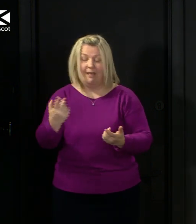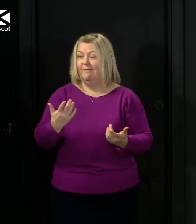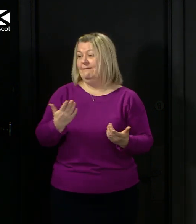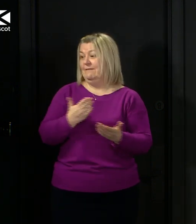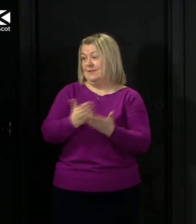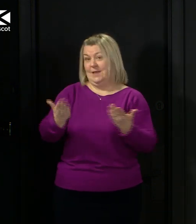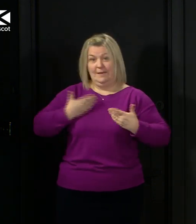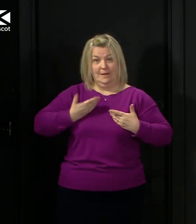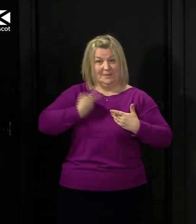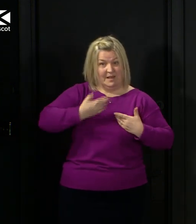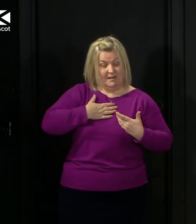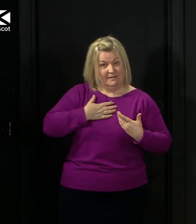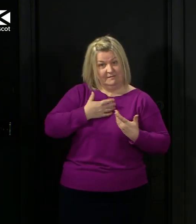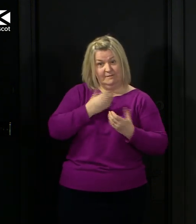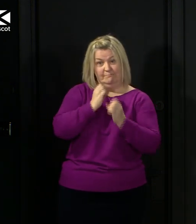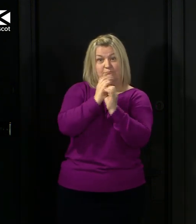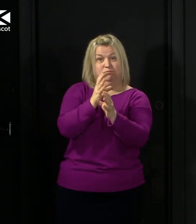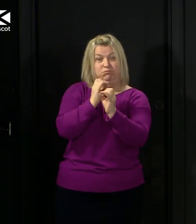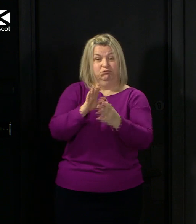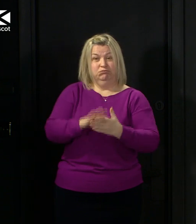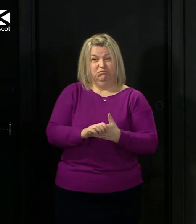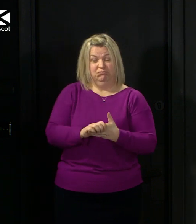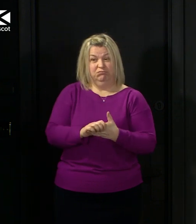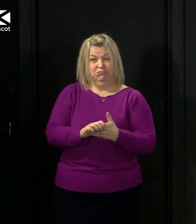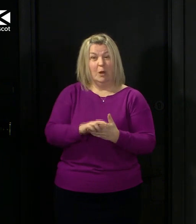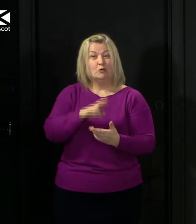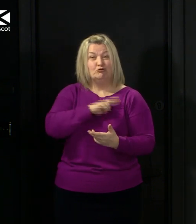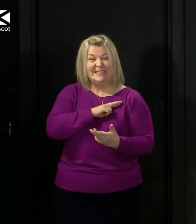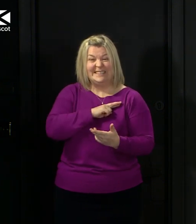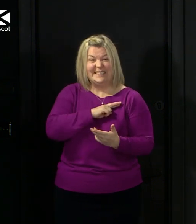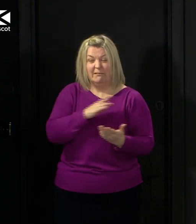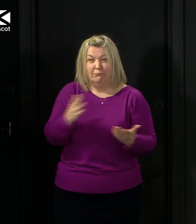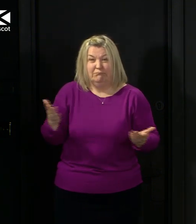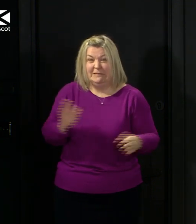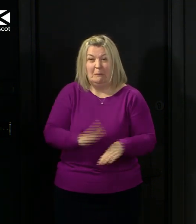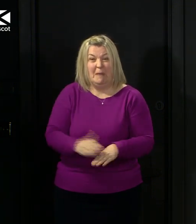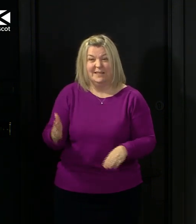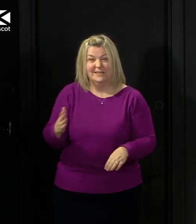reasons in a sense are irrelevant because there is no justification for her having been